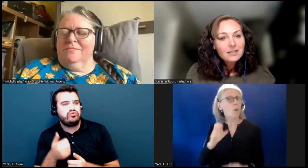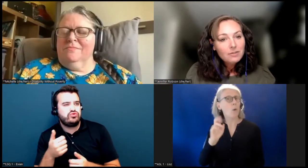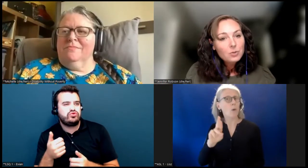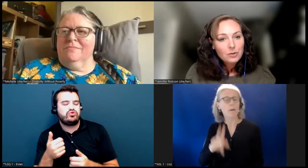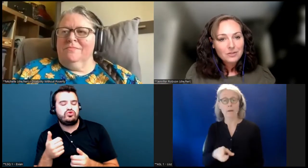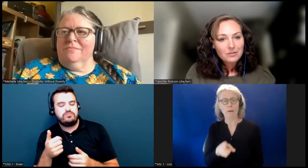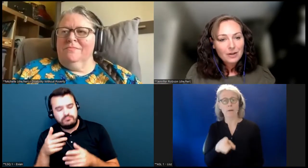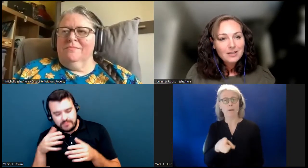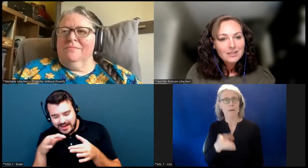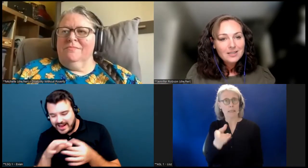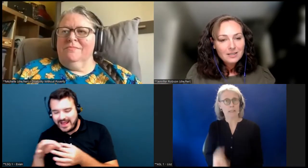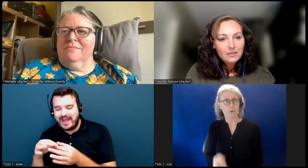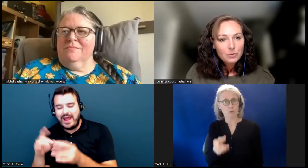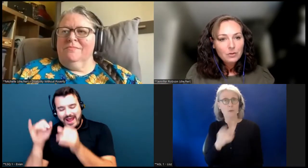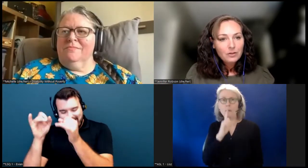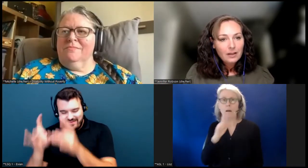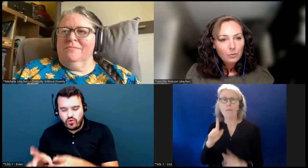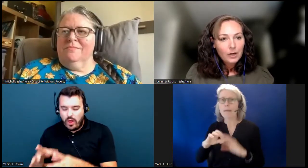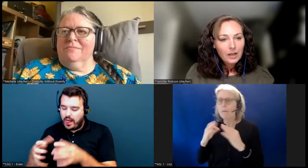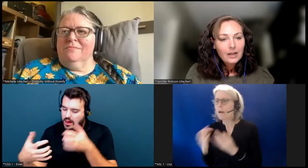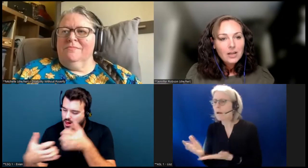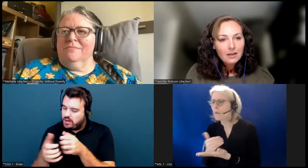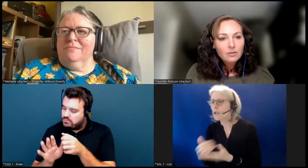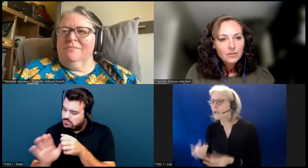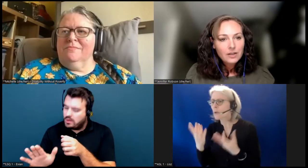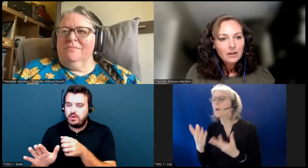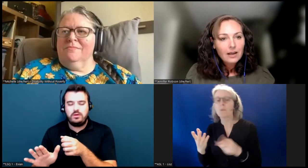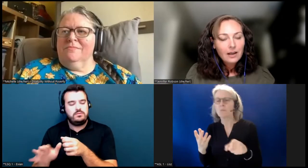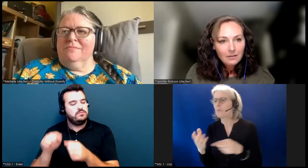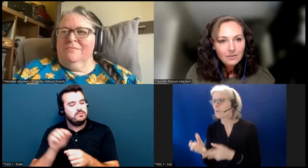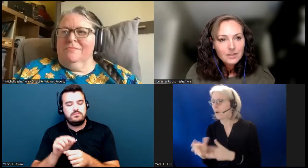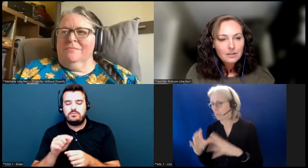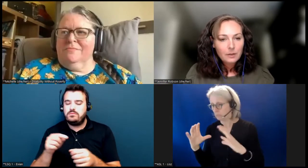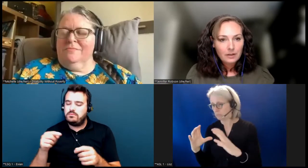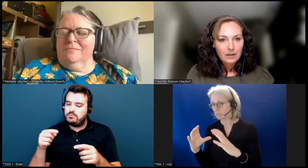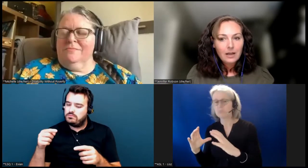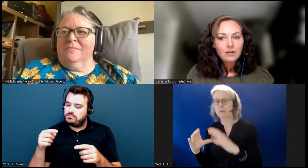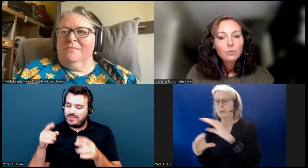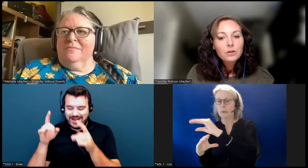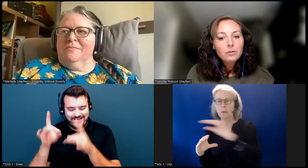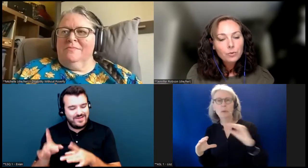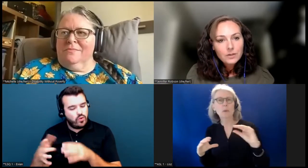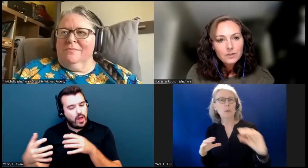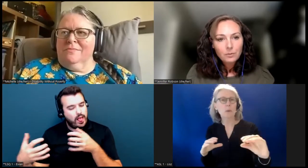RIGHT. IT IS INDIVIDUAL WORKING AGE ADULTS THAT HAVE THE DISABILITY. AND IF ONE OF THE